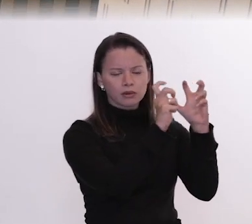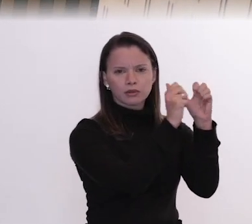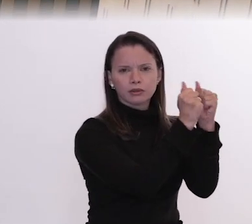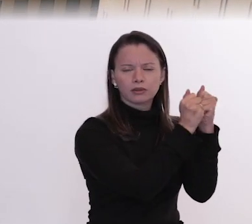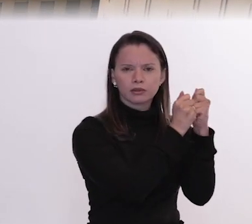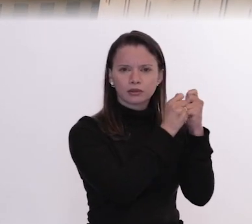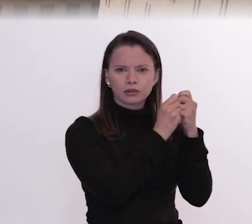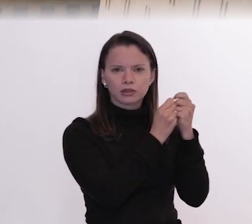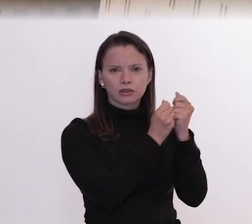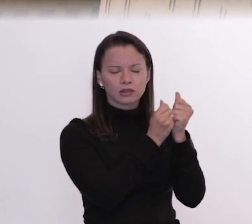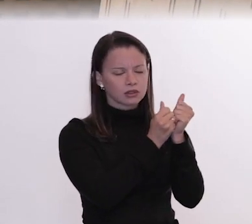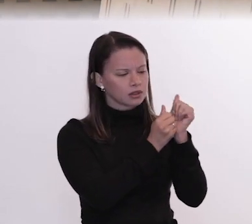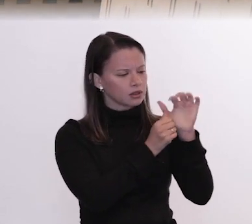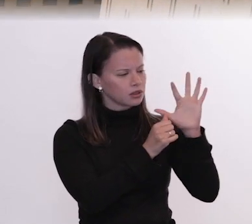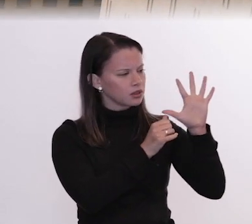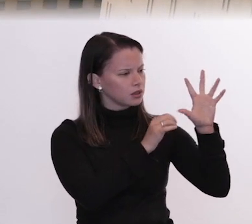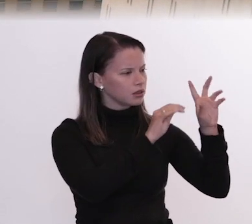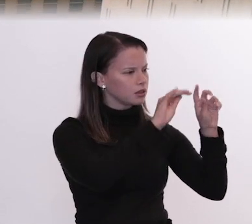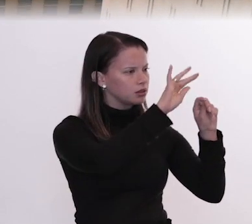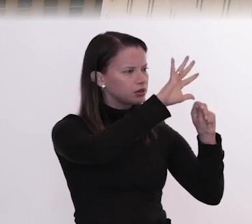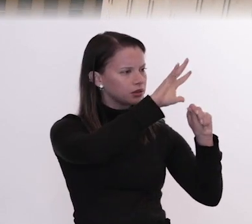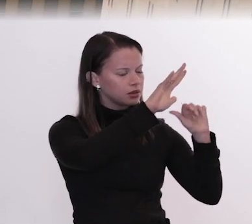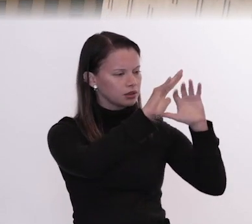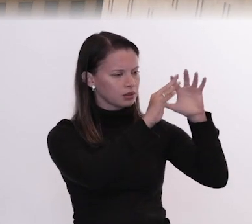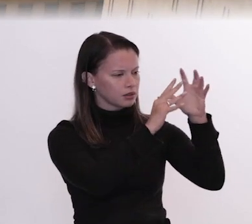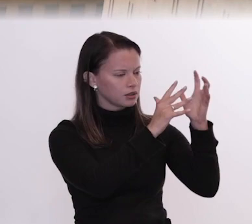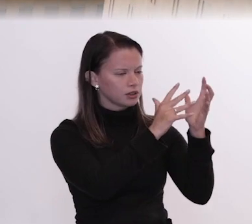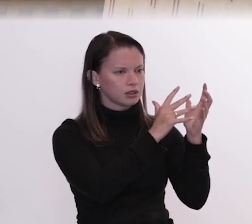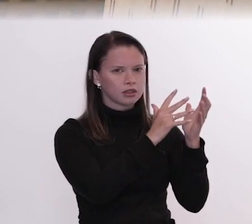What the hand retains of the material is nothing other